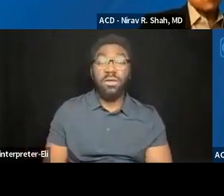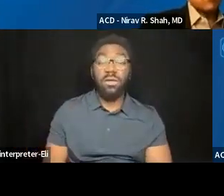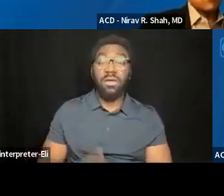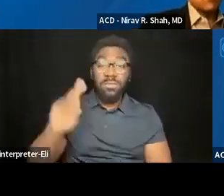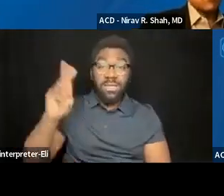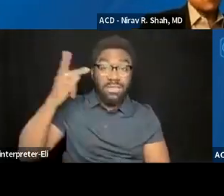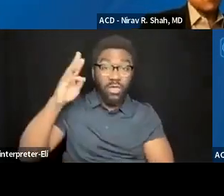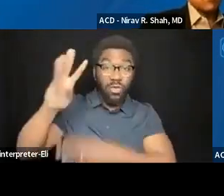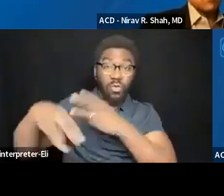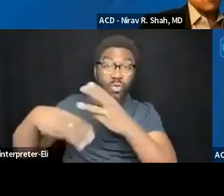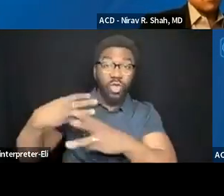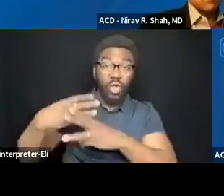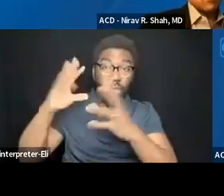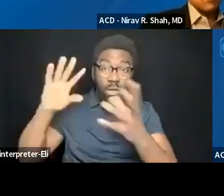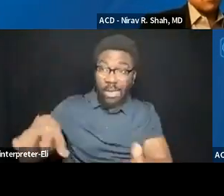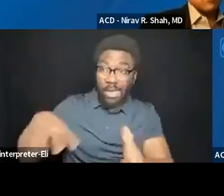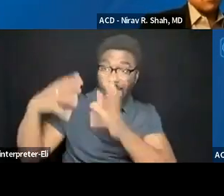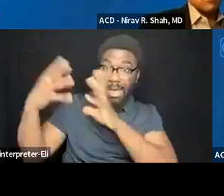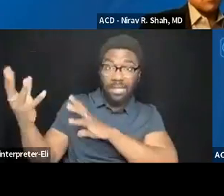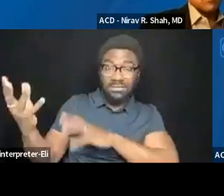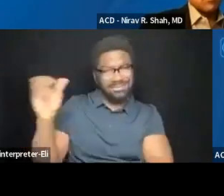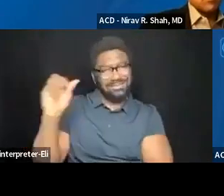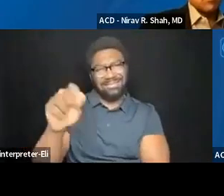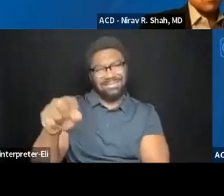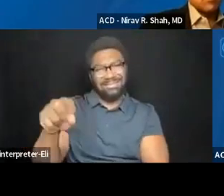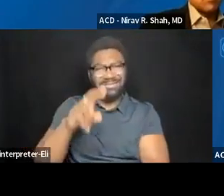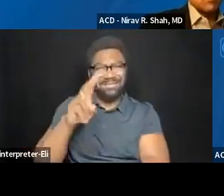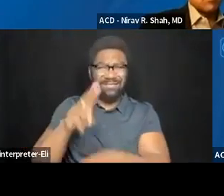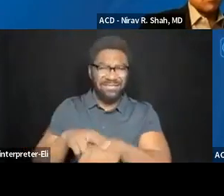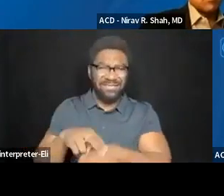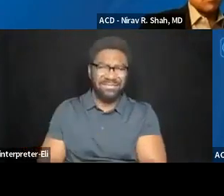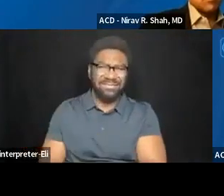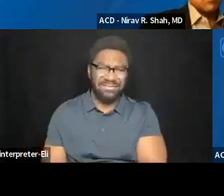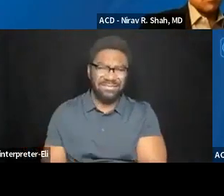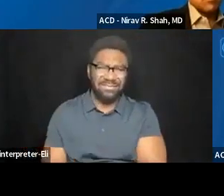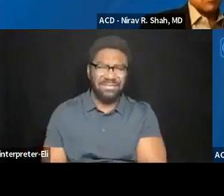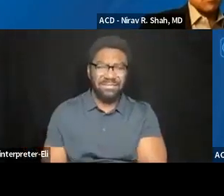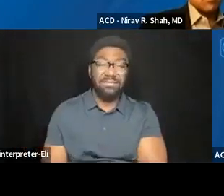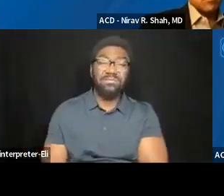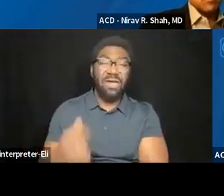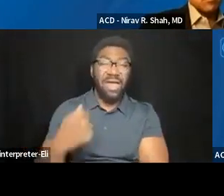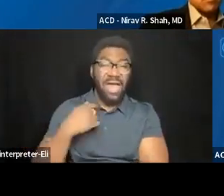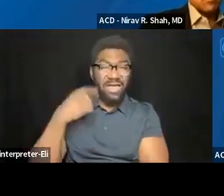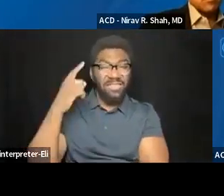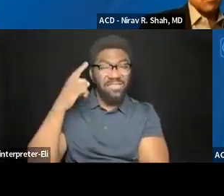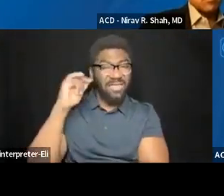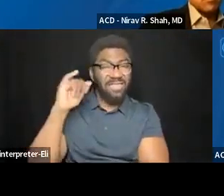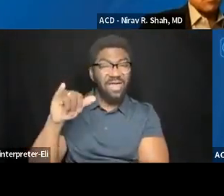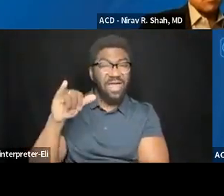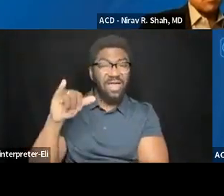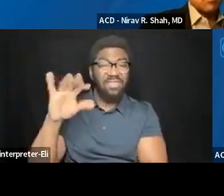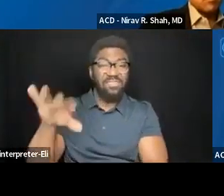Although I think that the chaos was much more obvious a little later.